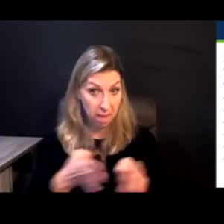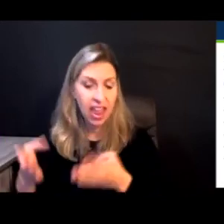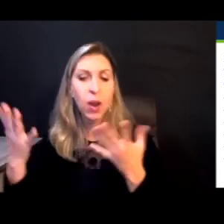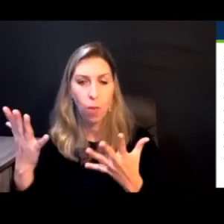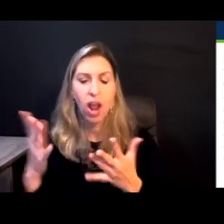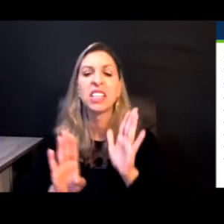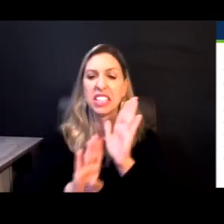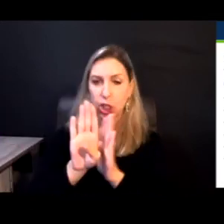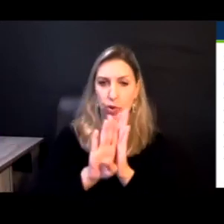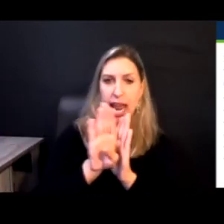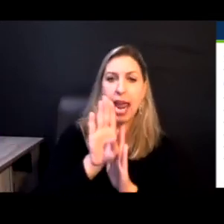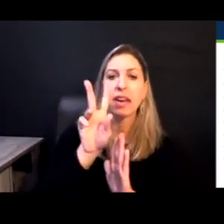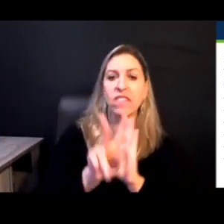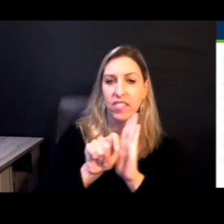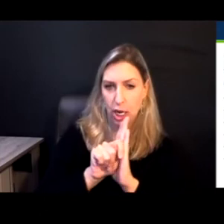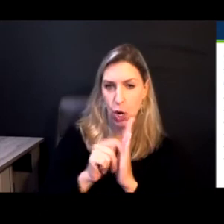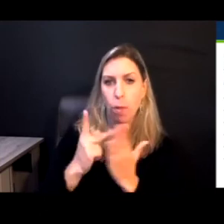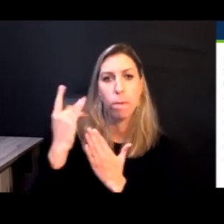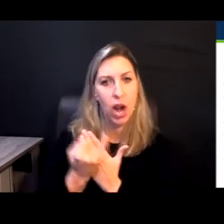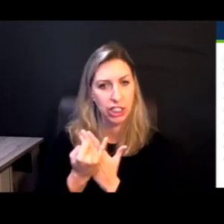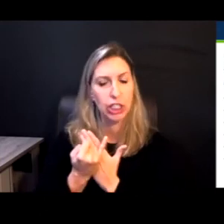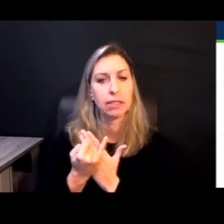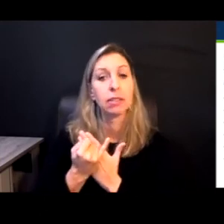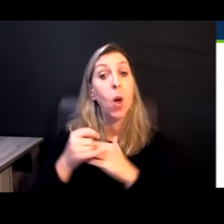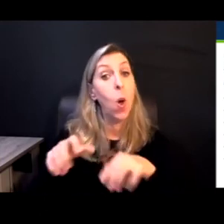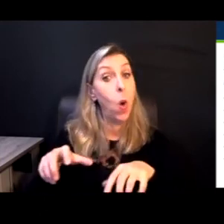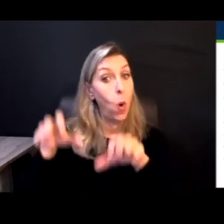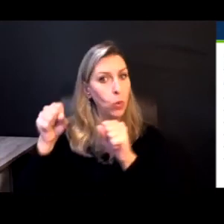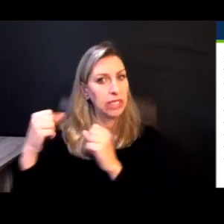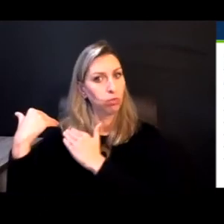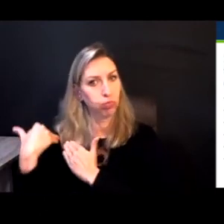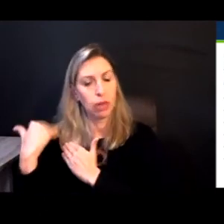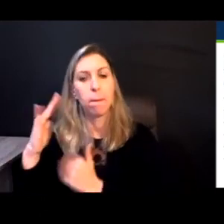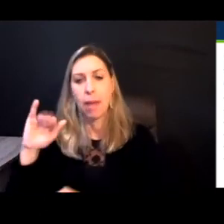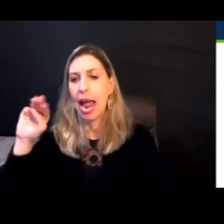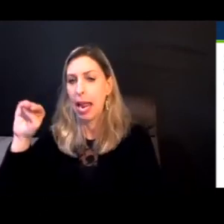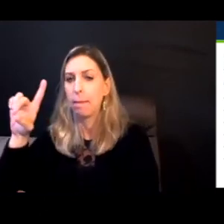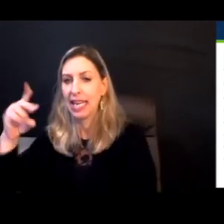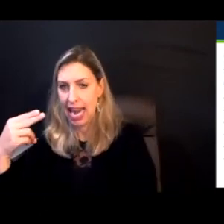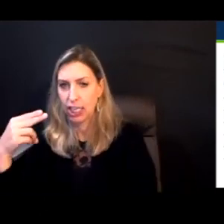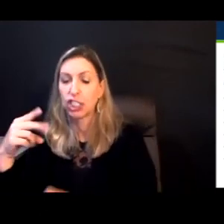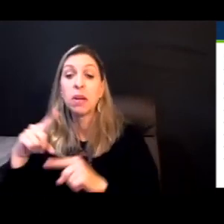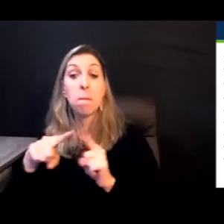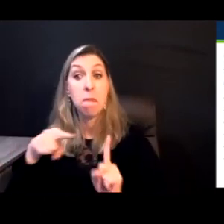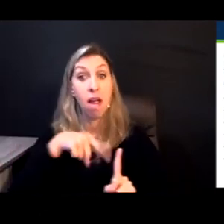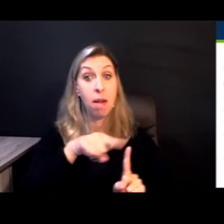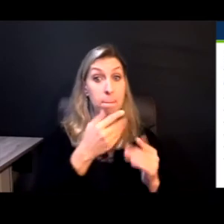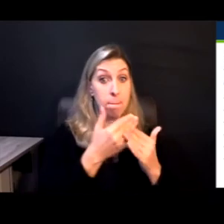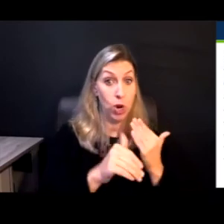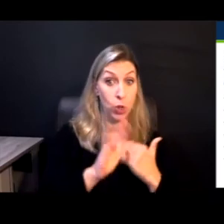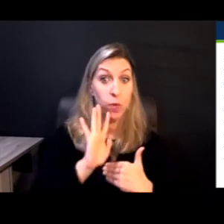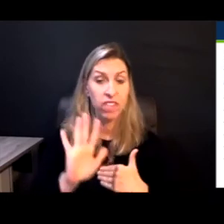groups had a staff turnover, and we introduced new members to the group. I shared with the